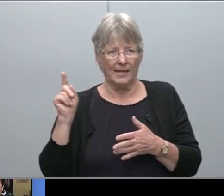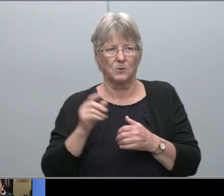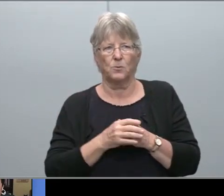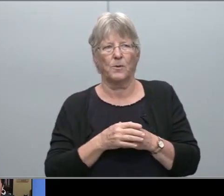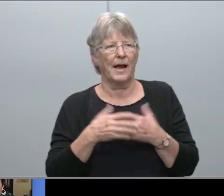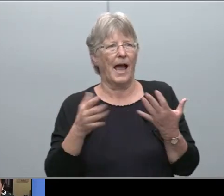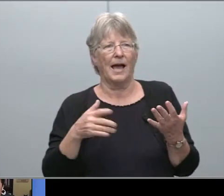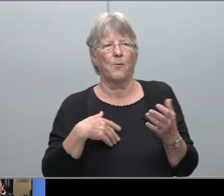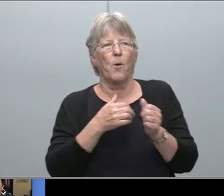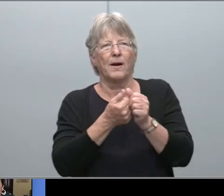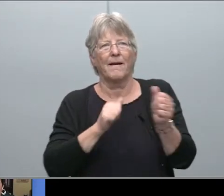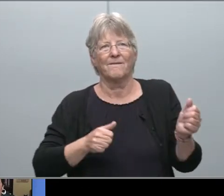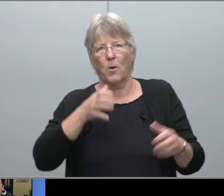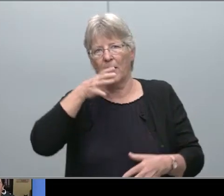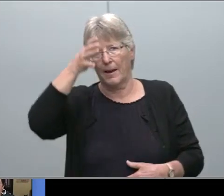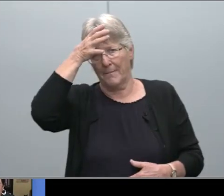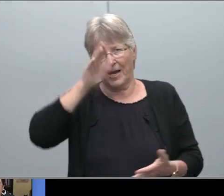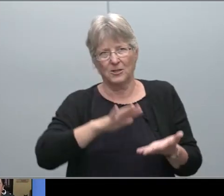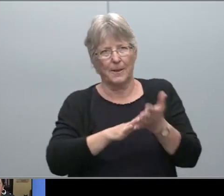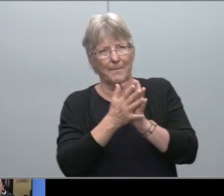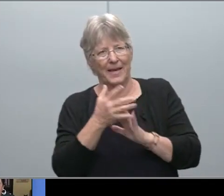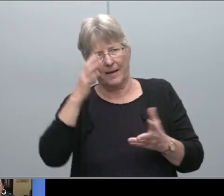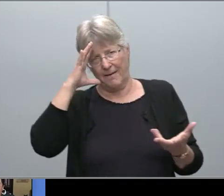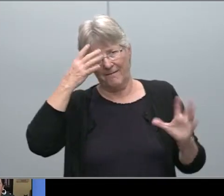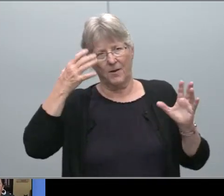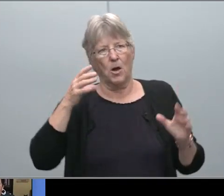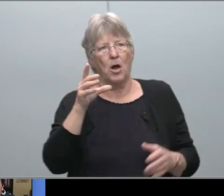We also have Yumi, who is also on our team,